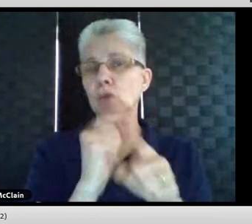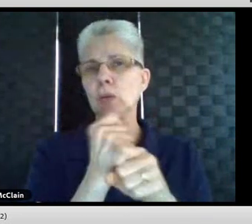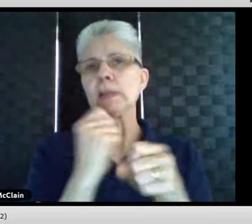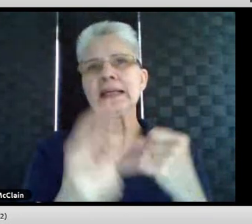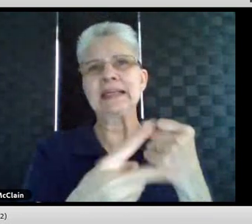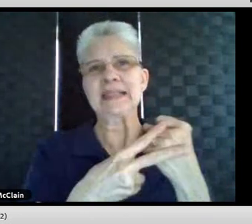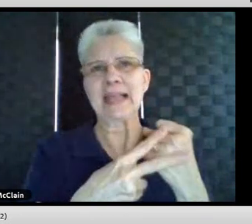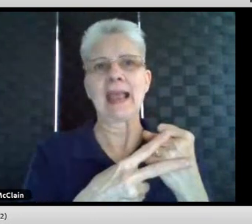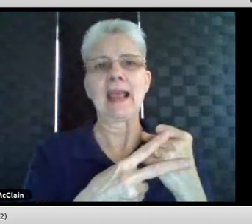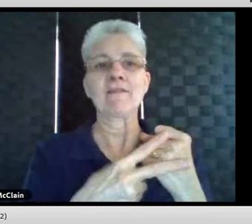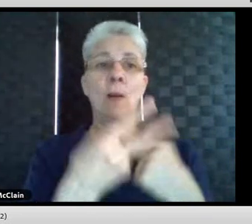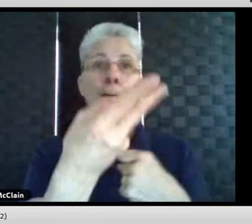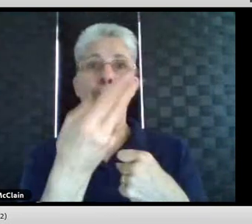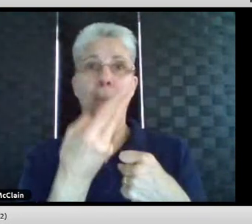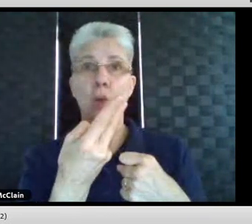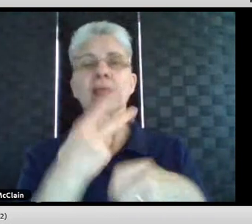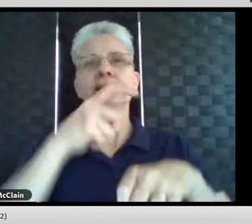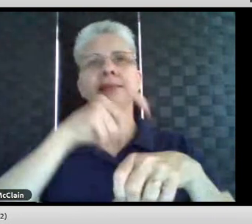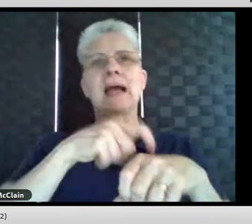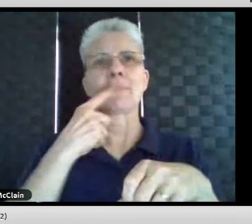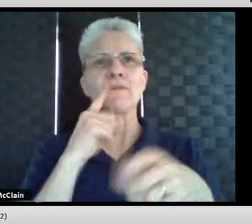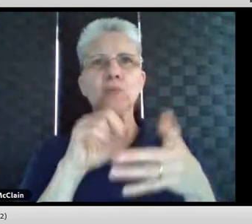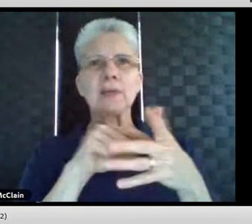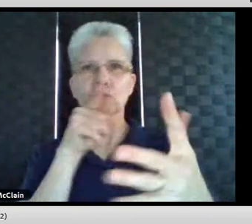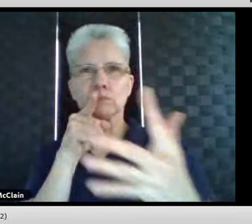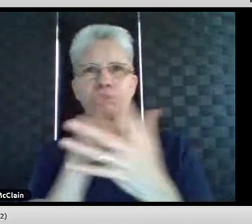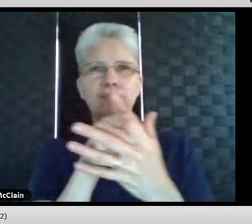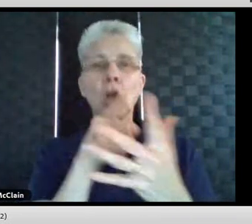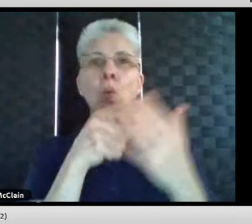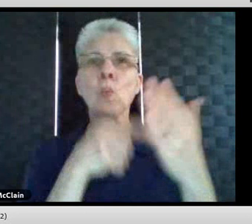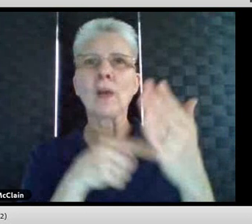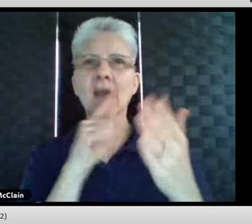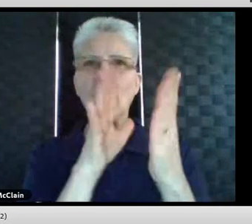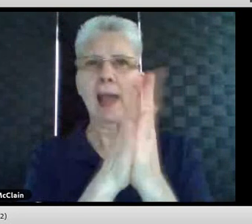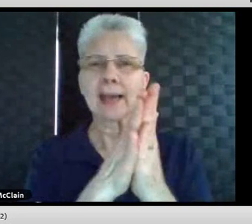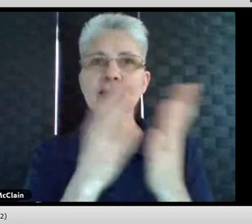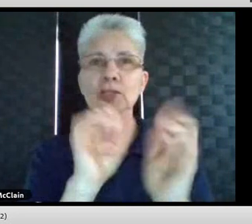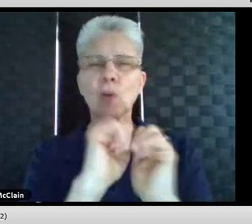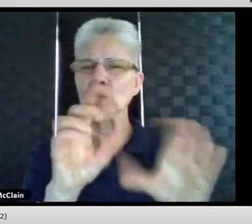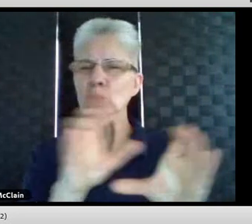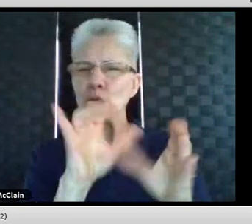and save you time if you can get to the heart of what they're really asking. So how do you do that? How do you ask?